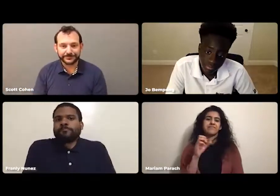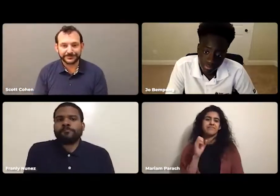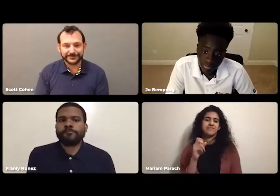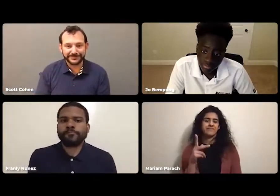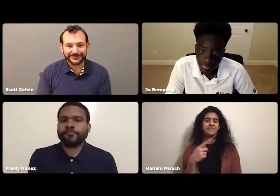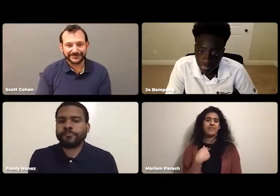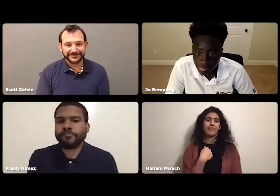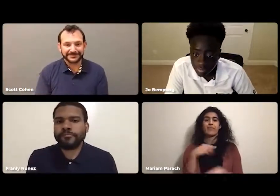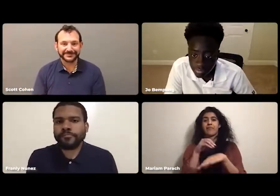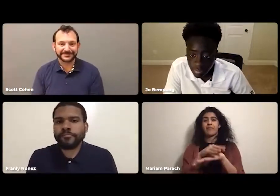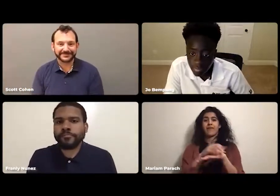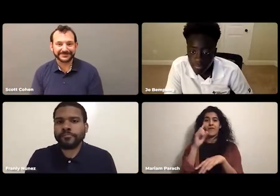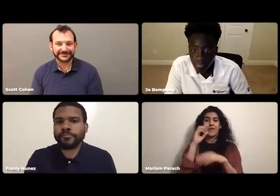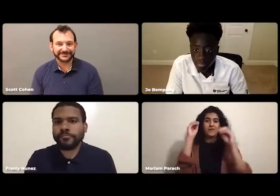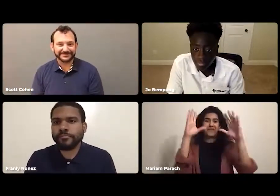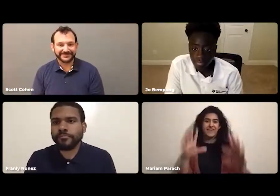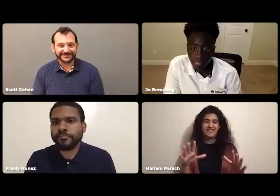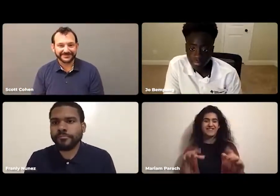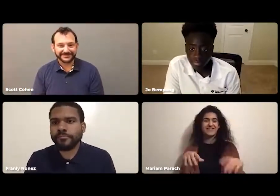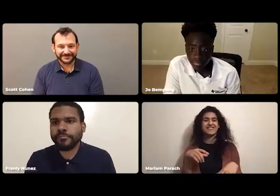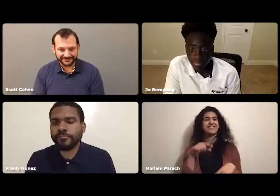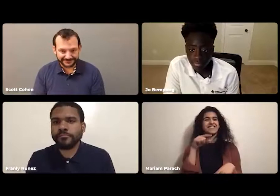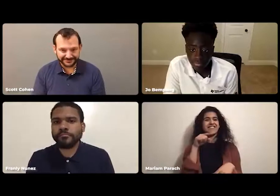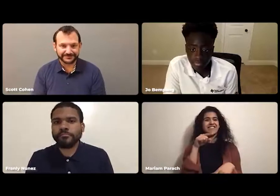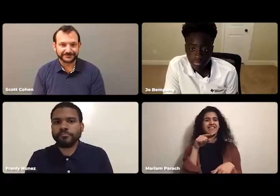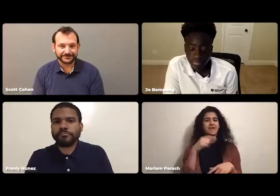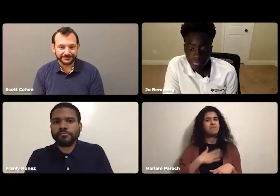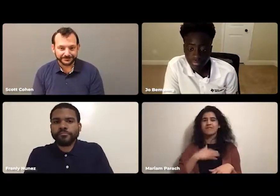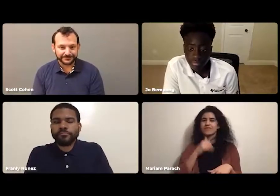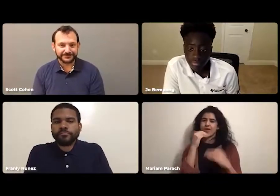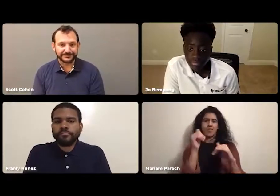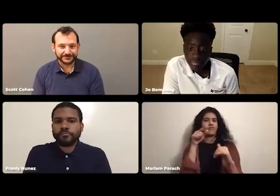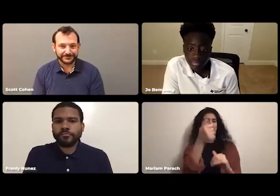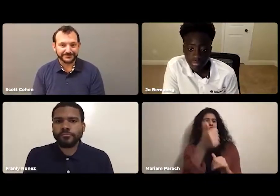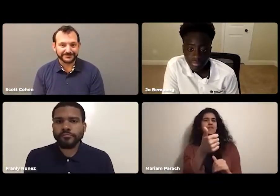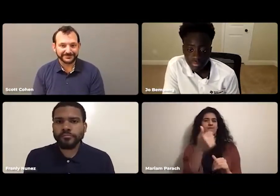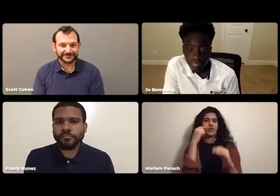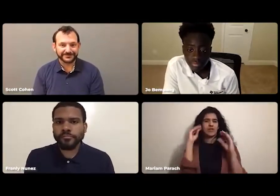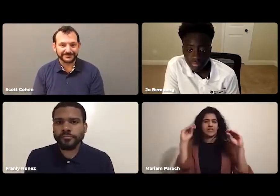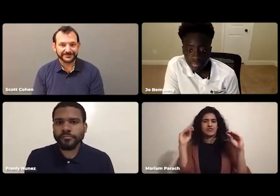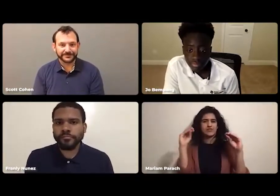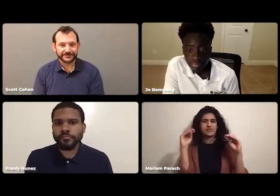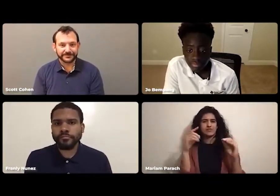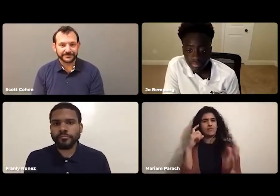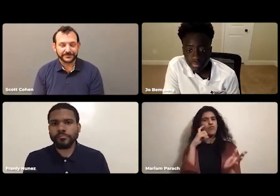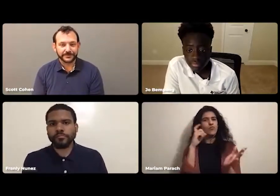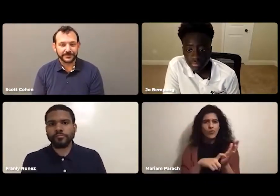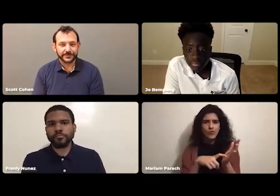Okay, I have some advice for teachers: Don't limit yourself in your